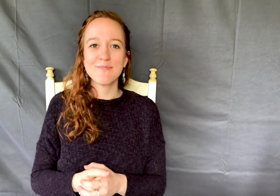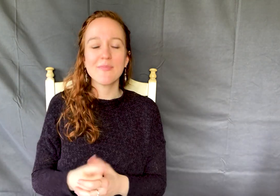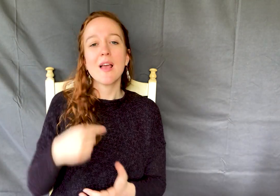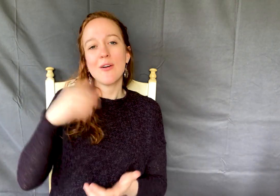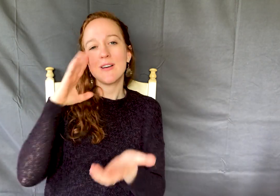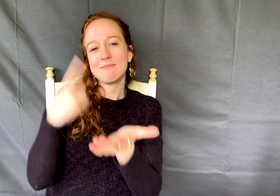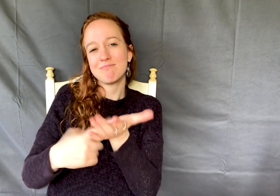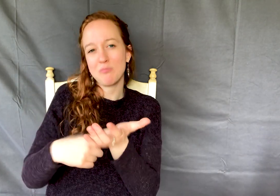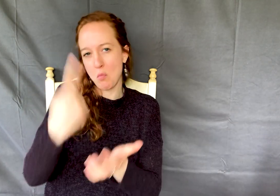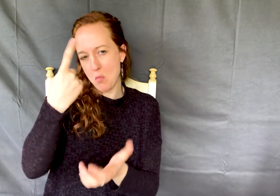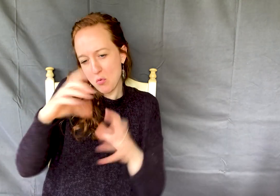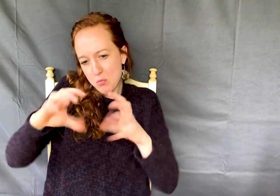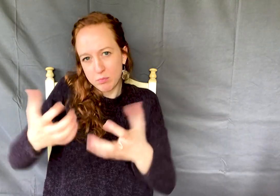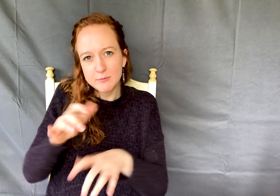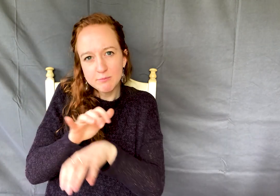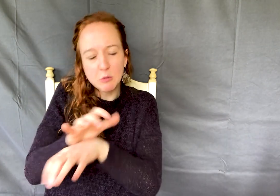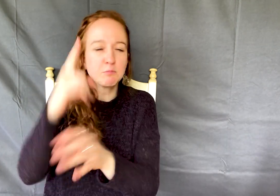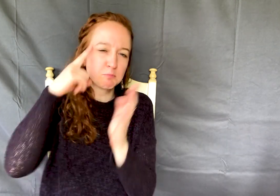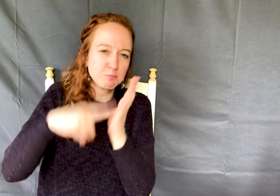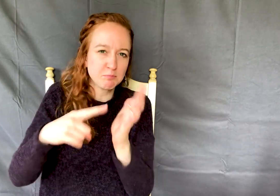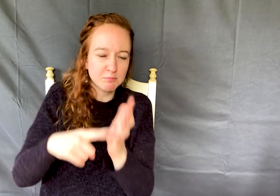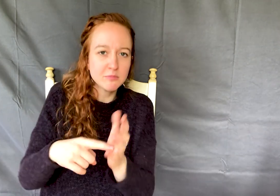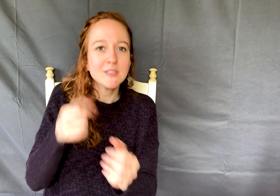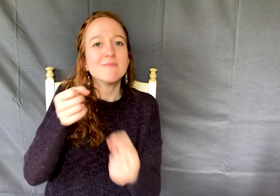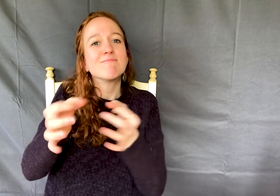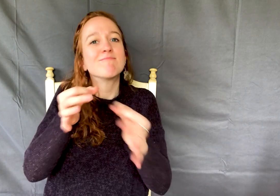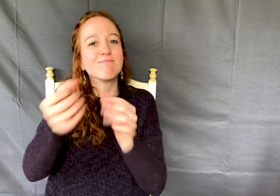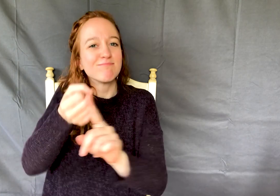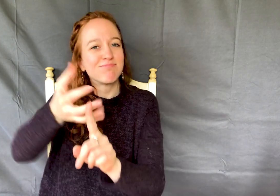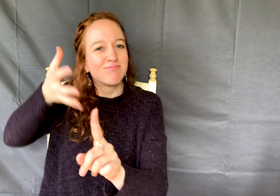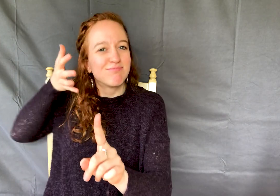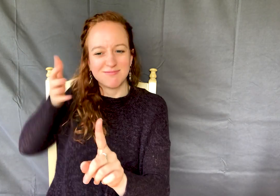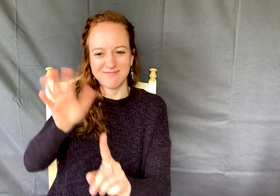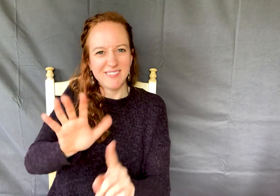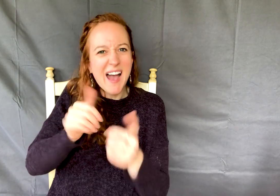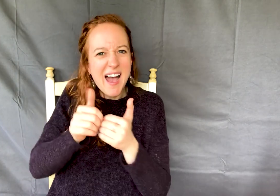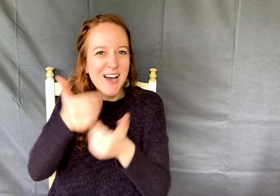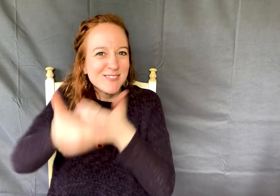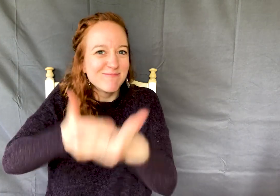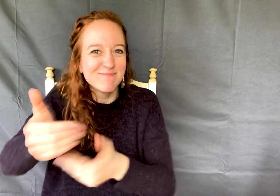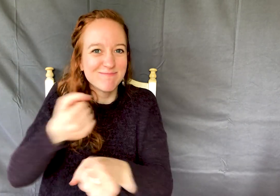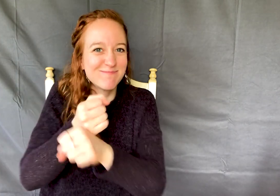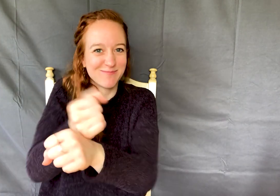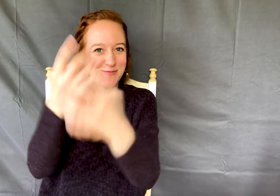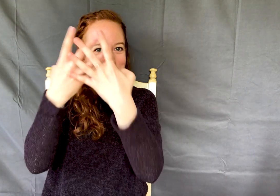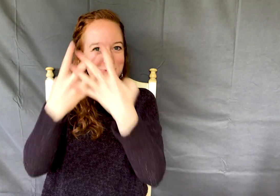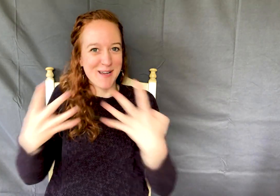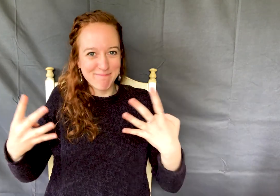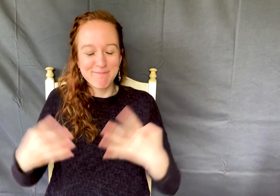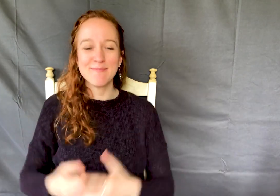I will focus on one group of spiders as an example of how they build a web.